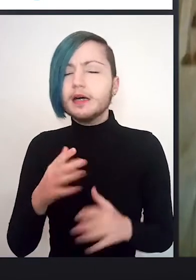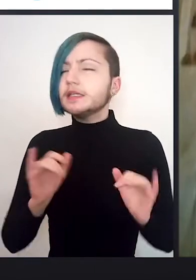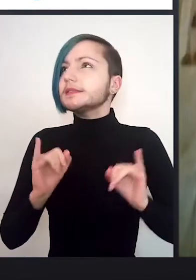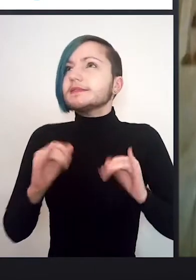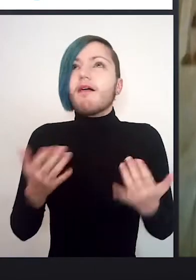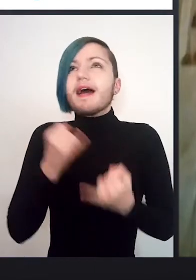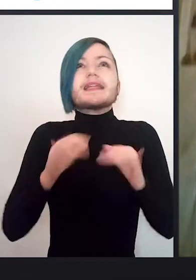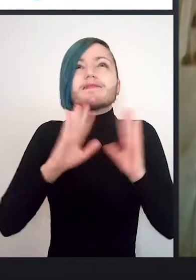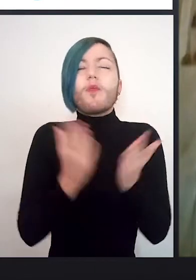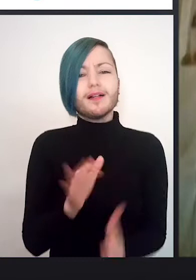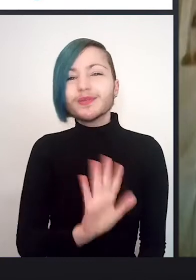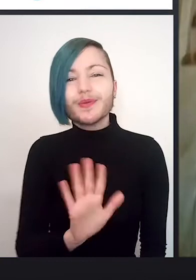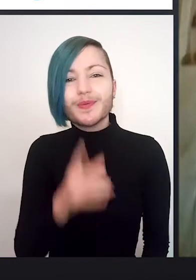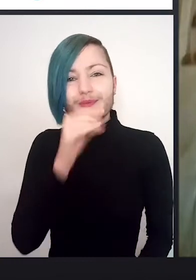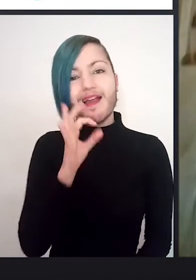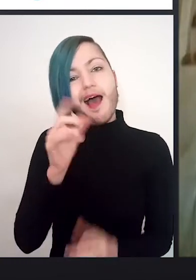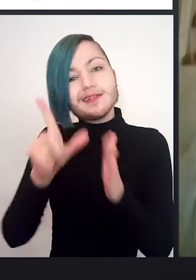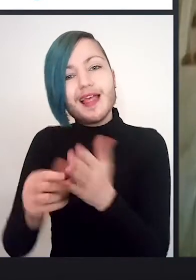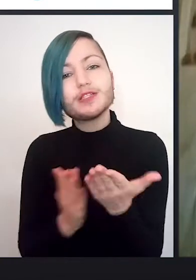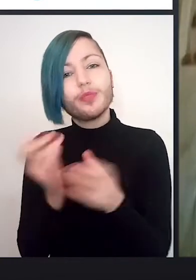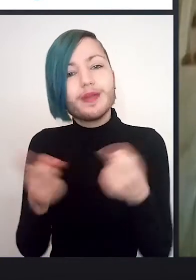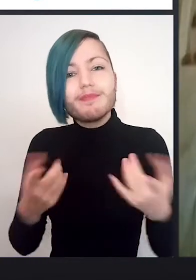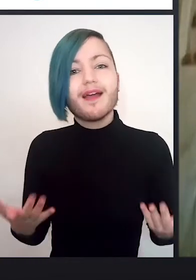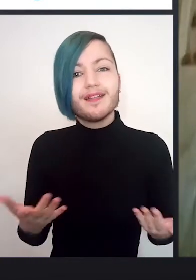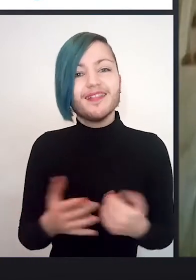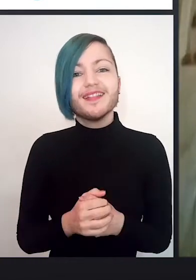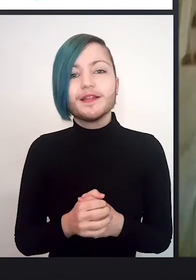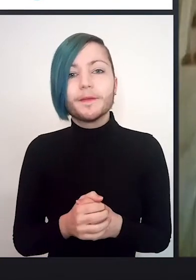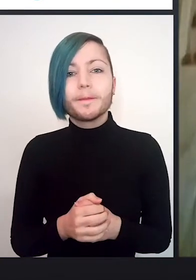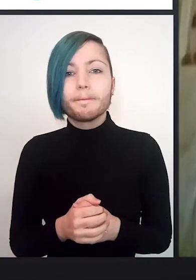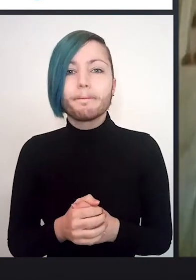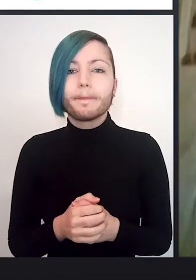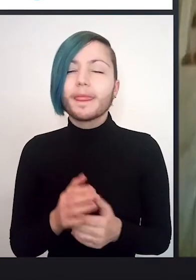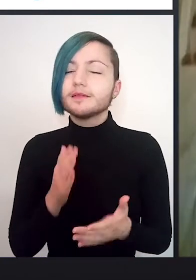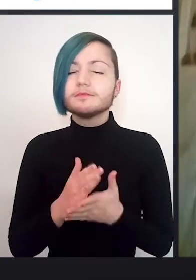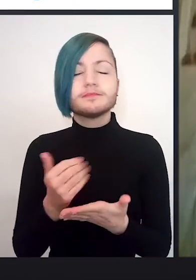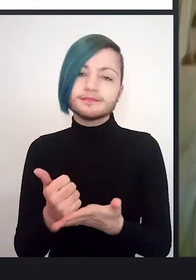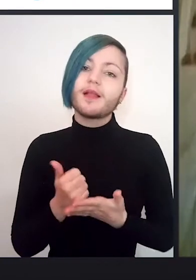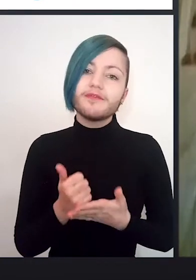you could ask a question later by email, you know? Which is really helpful.